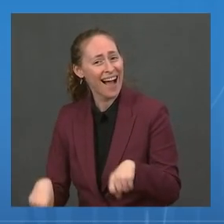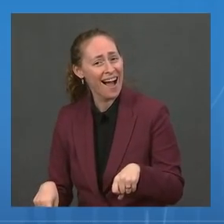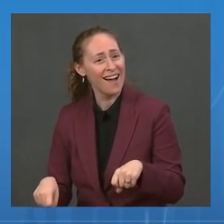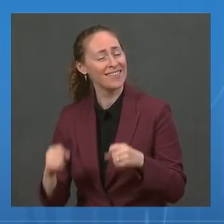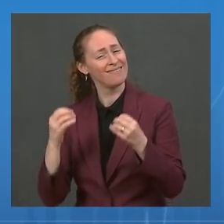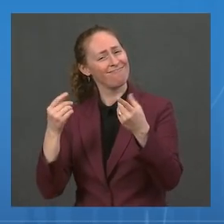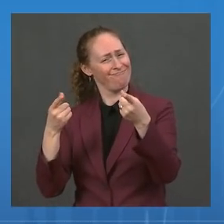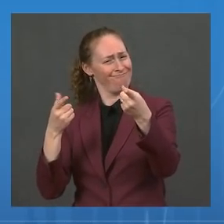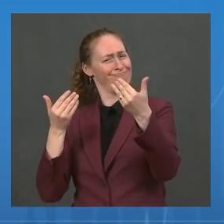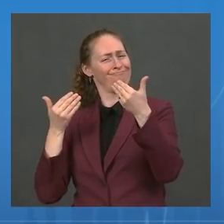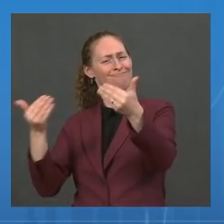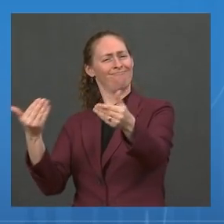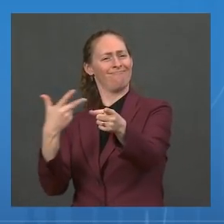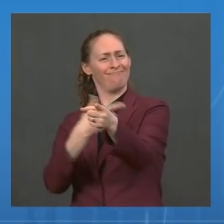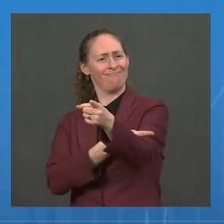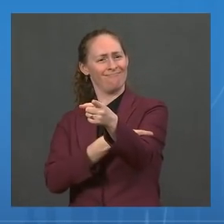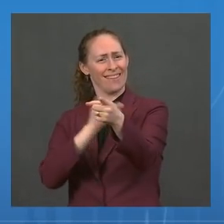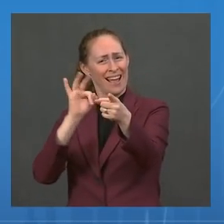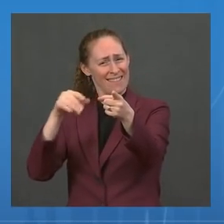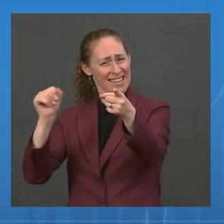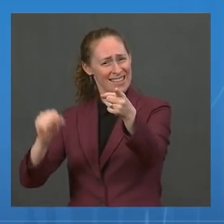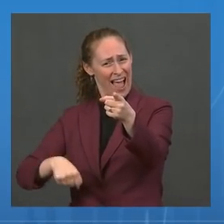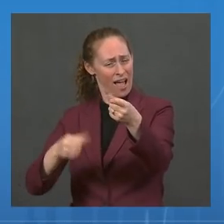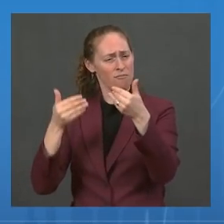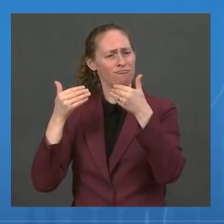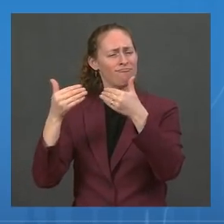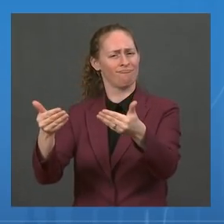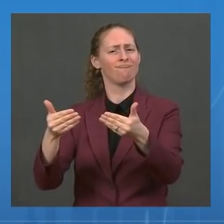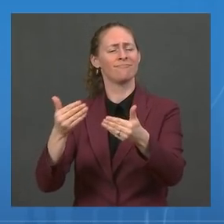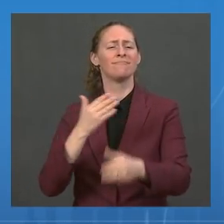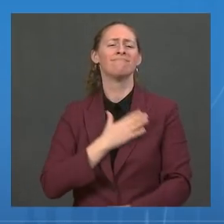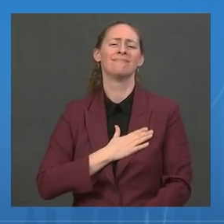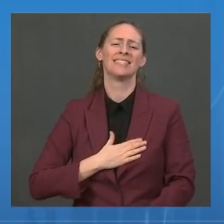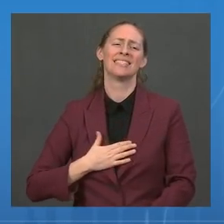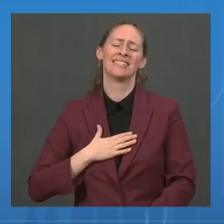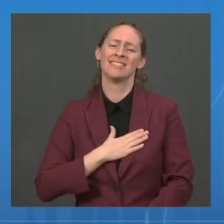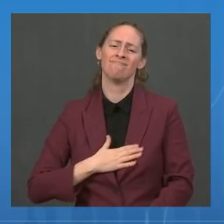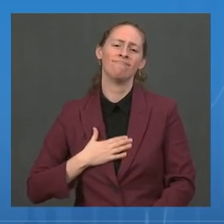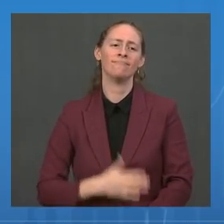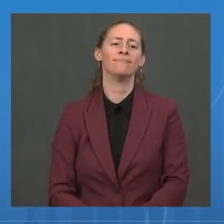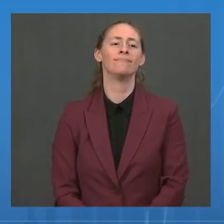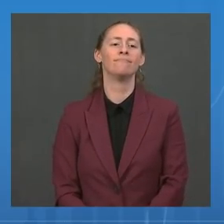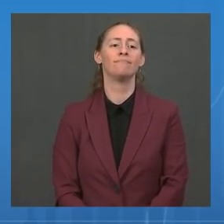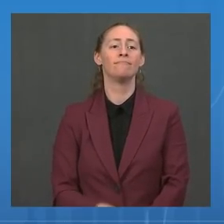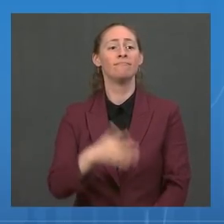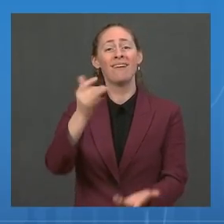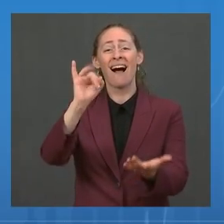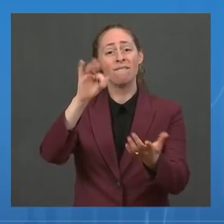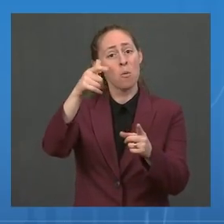So, if you are eligible to get vaccinated, please do so -- if not for your own safety, then for the safety